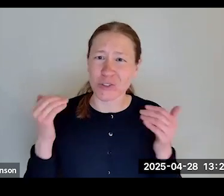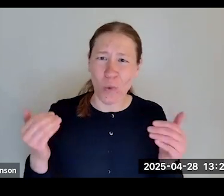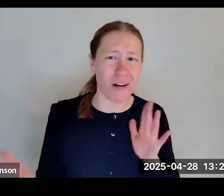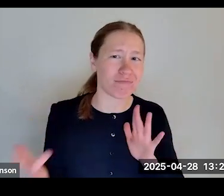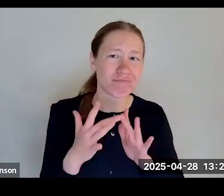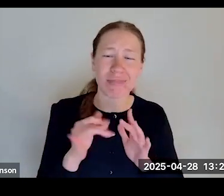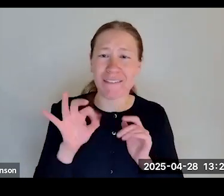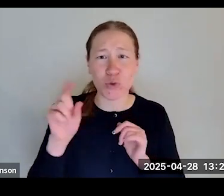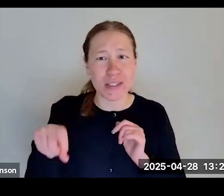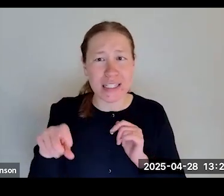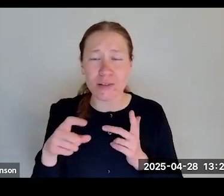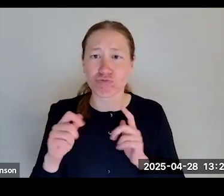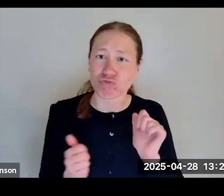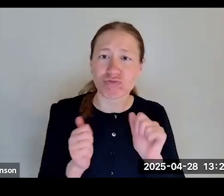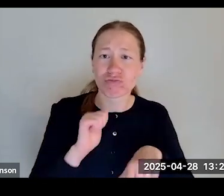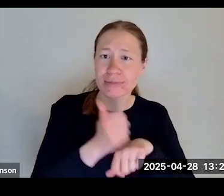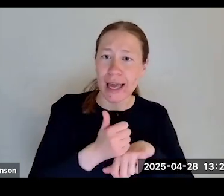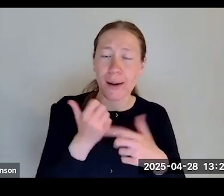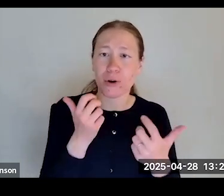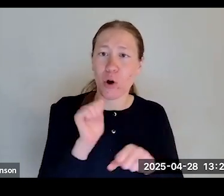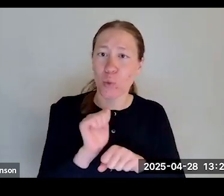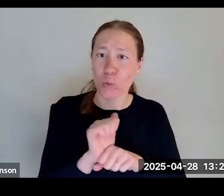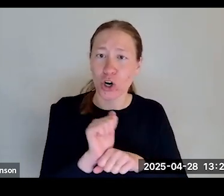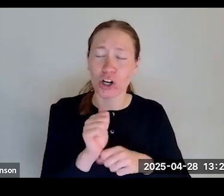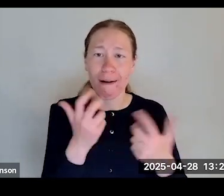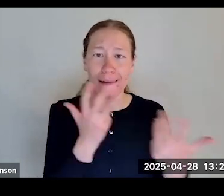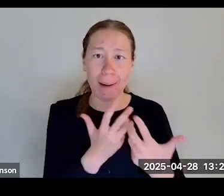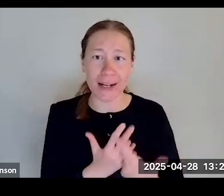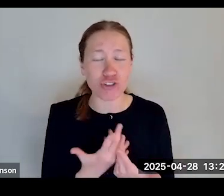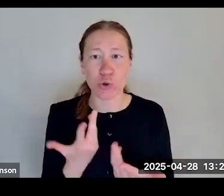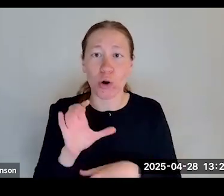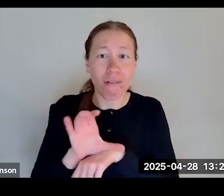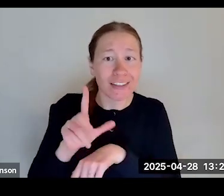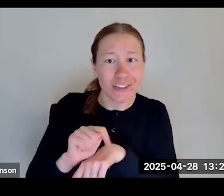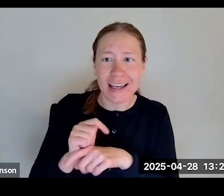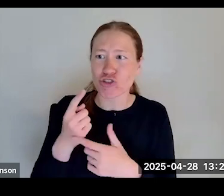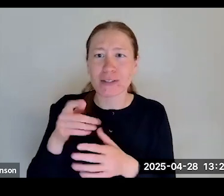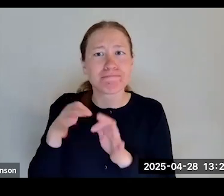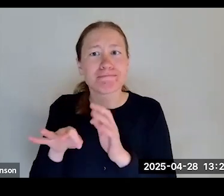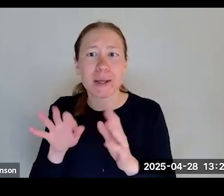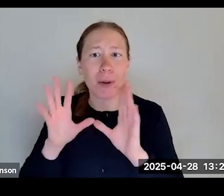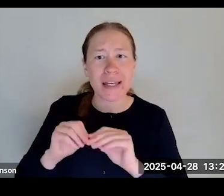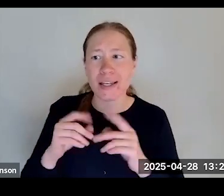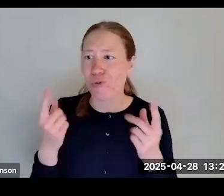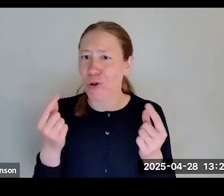to pursue a workplace accommodation or meet for a consultation if you just have questions on where to start, what's available,